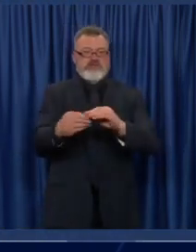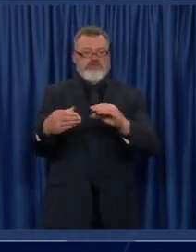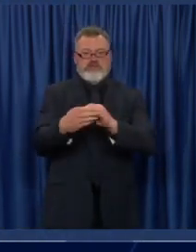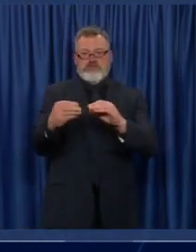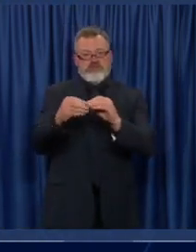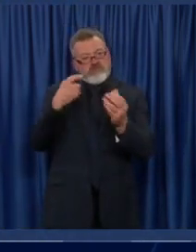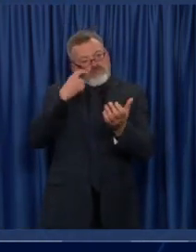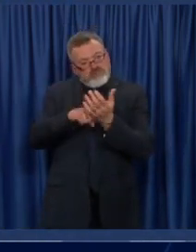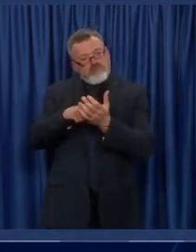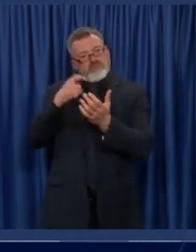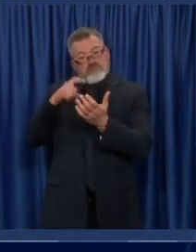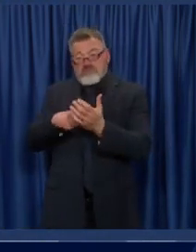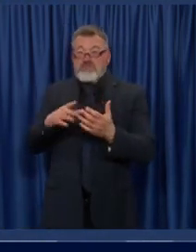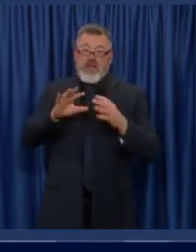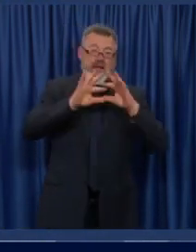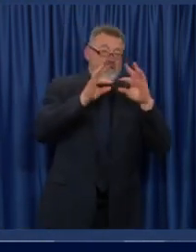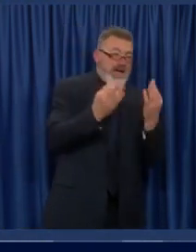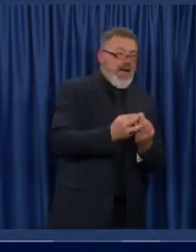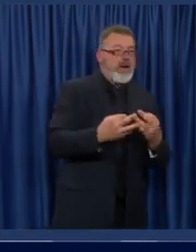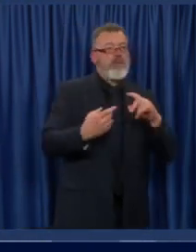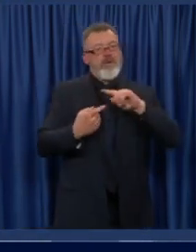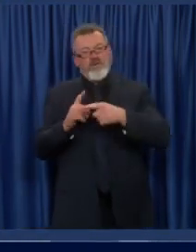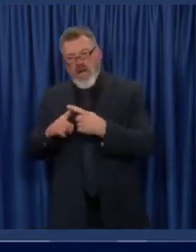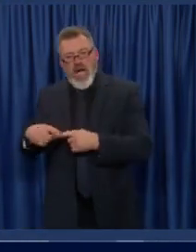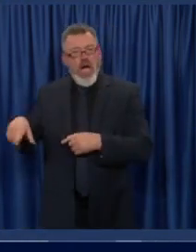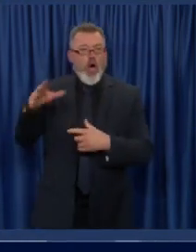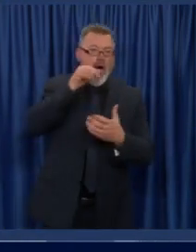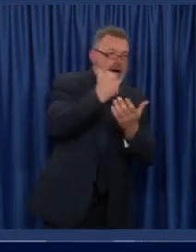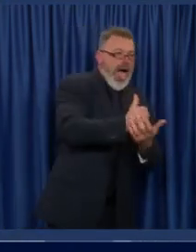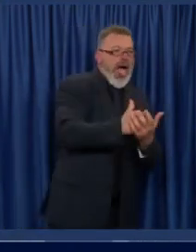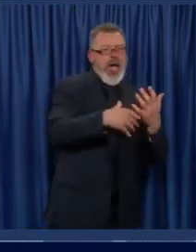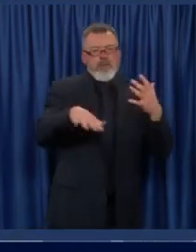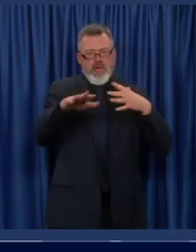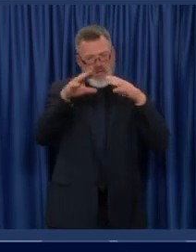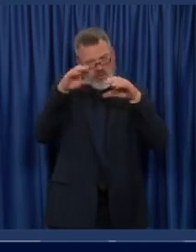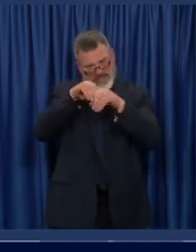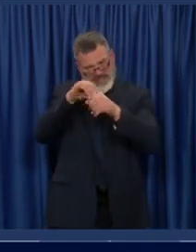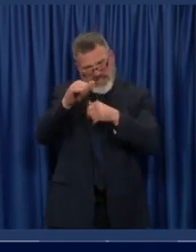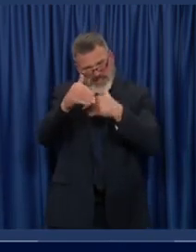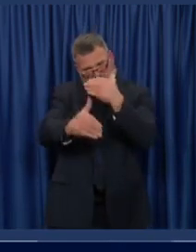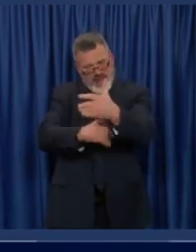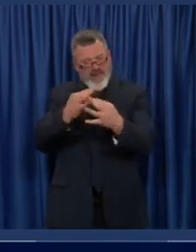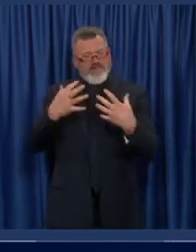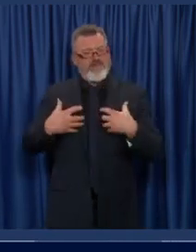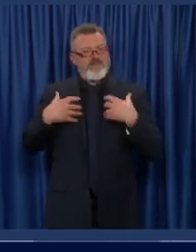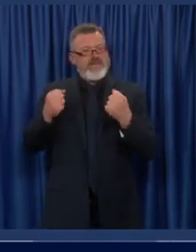MANY SPOKE AT THE CEREMONY FROM A LOVED ONE, OF ONE OF THE VICTIMS, TO SOMEONE WORKING TO HELP THE COMMUNITY HEAL.